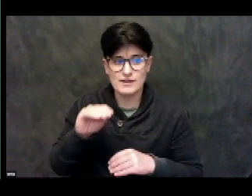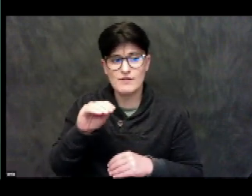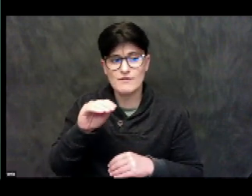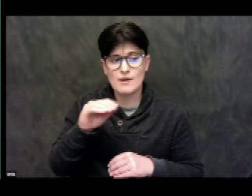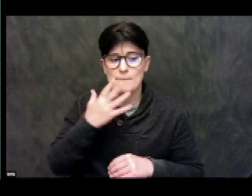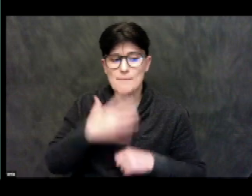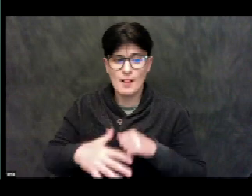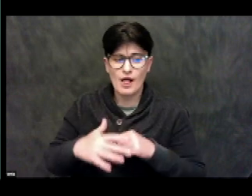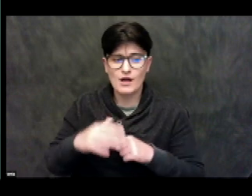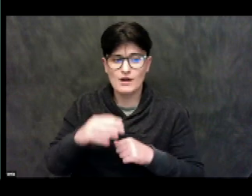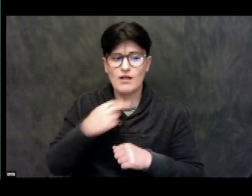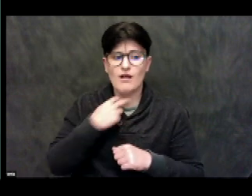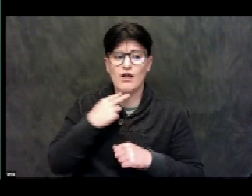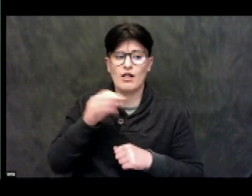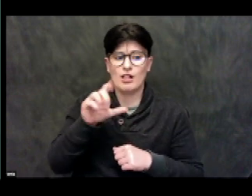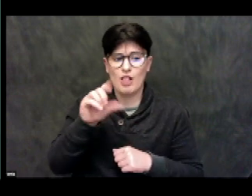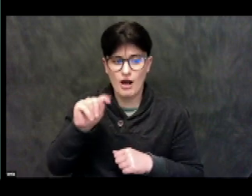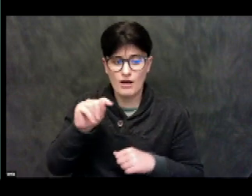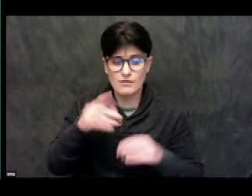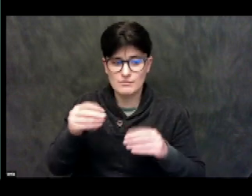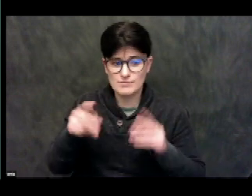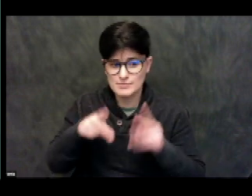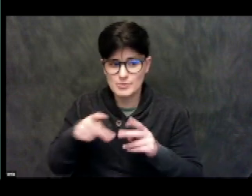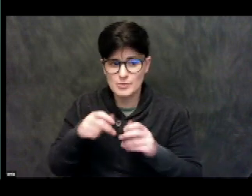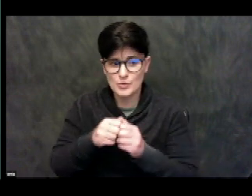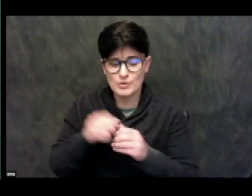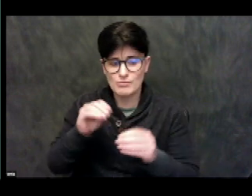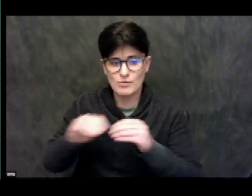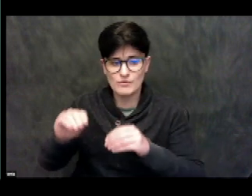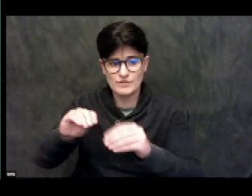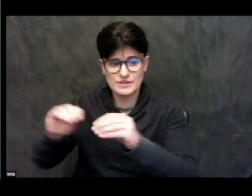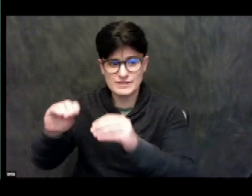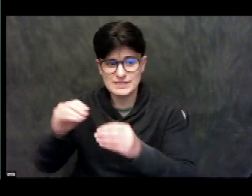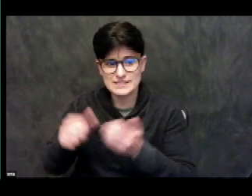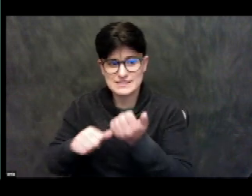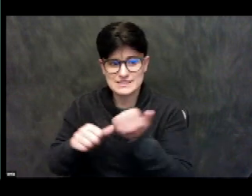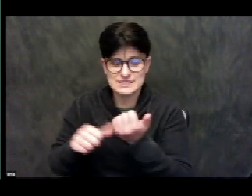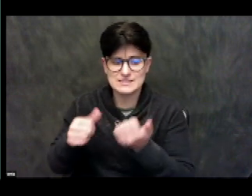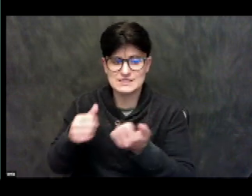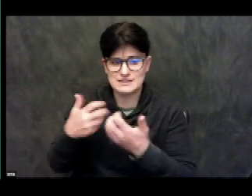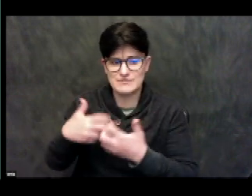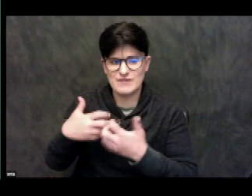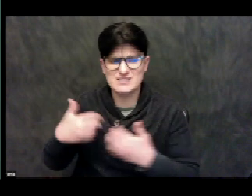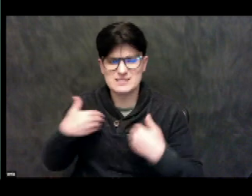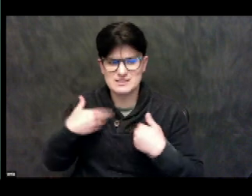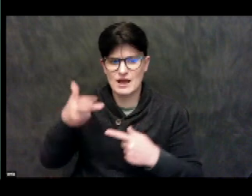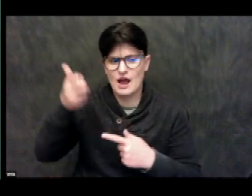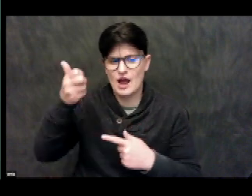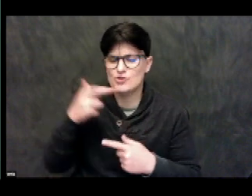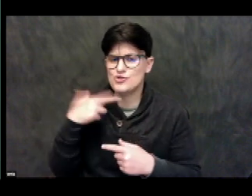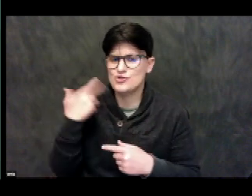assisted devices theoretically have higher risk in the data as well. We know that if you were to get